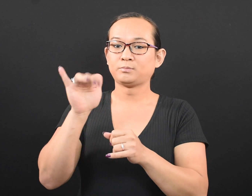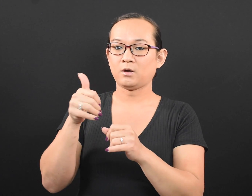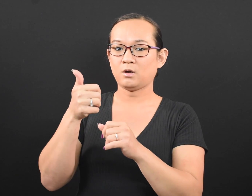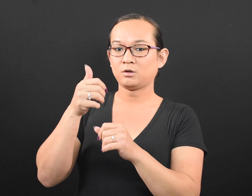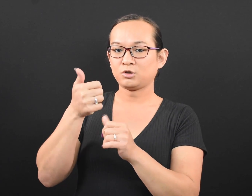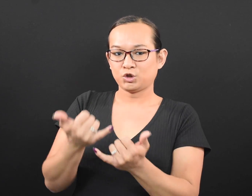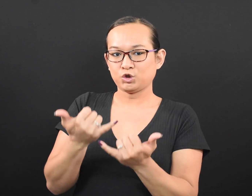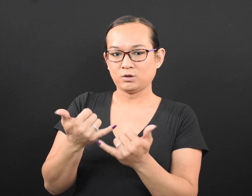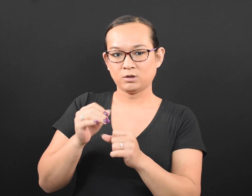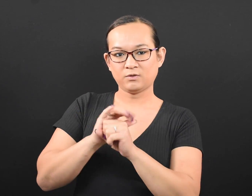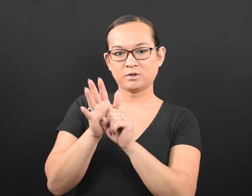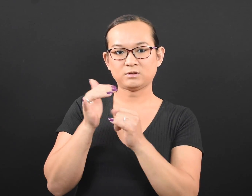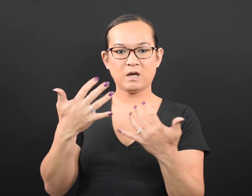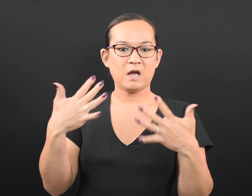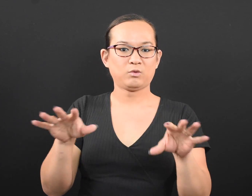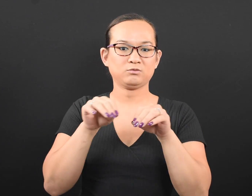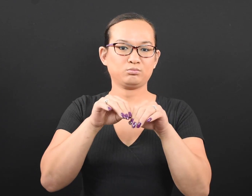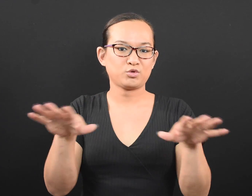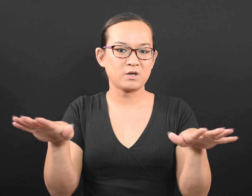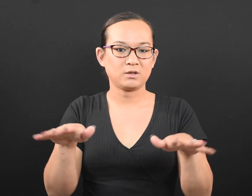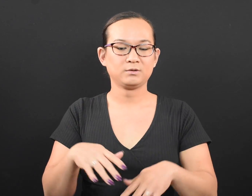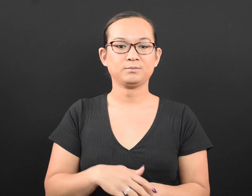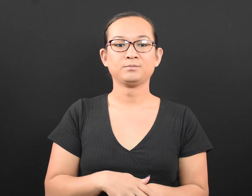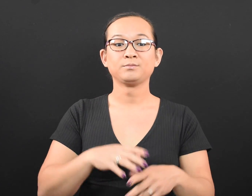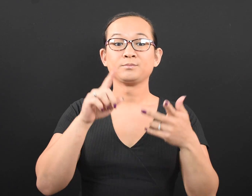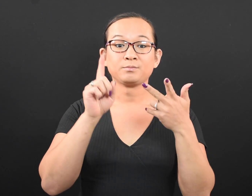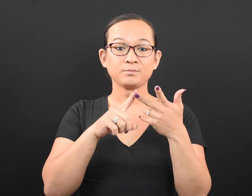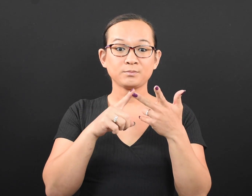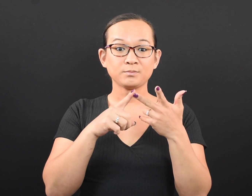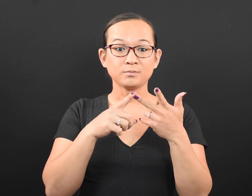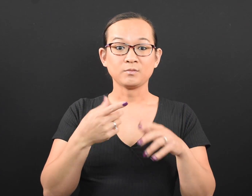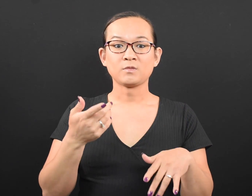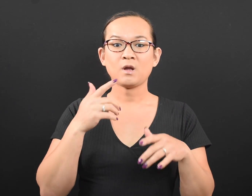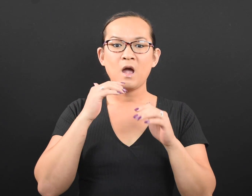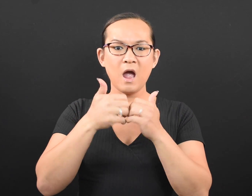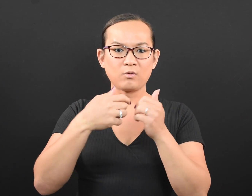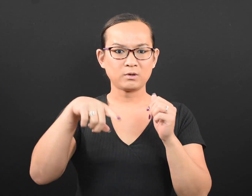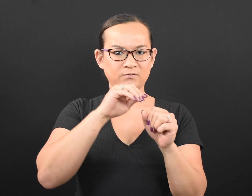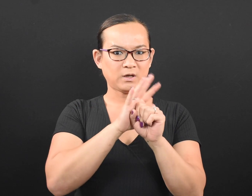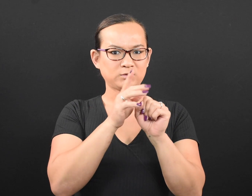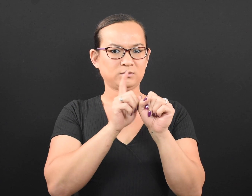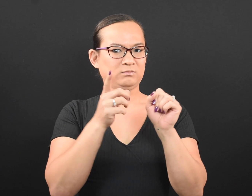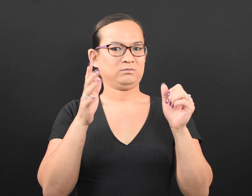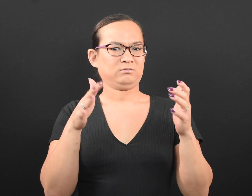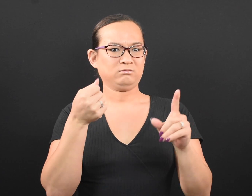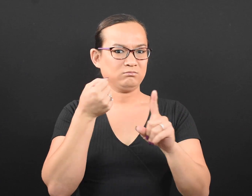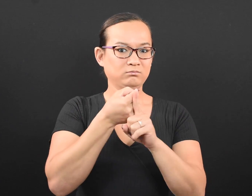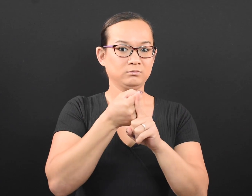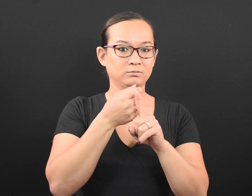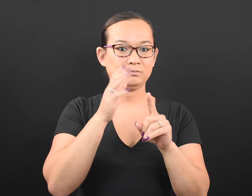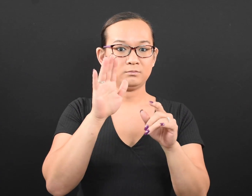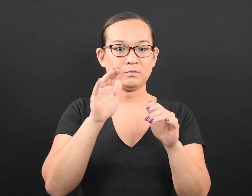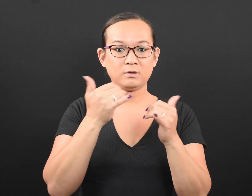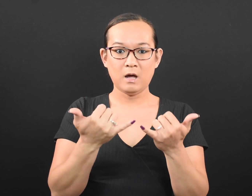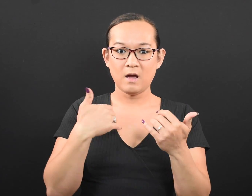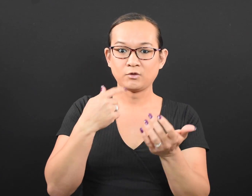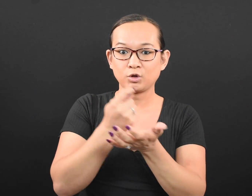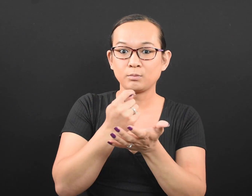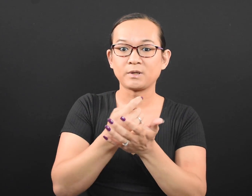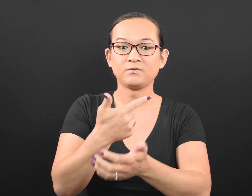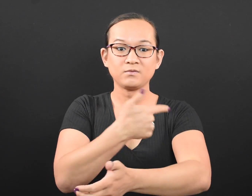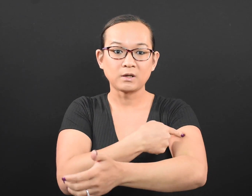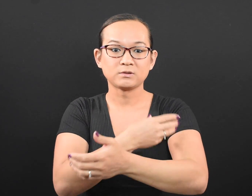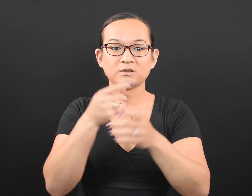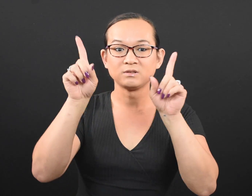● How these variants may affect existing therapies, vaccines, and tests